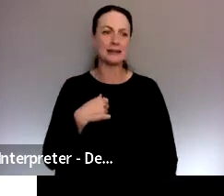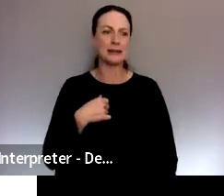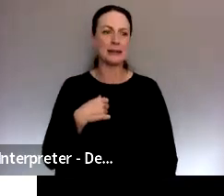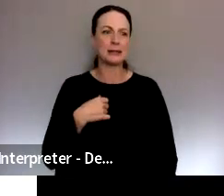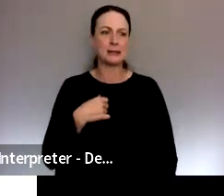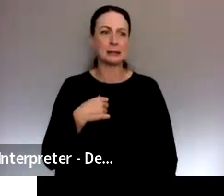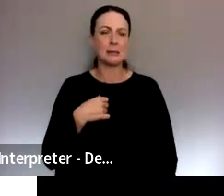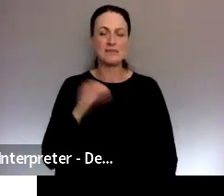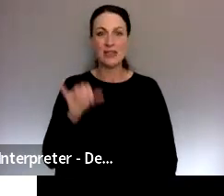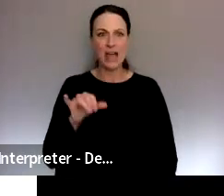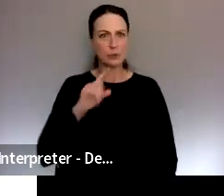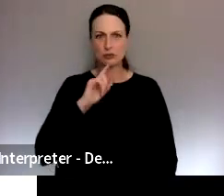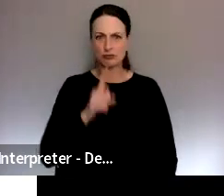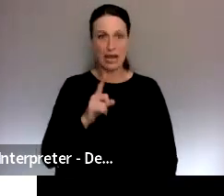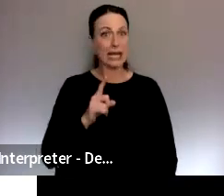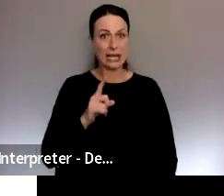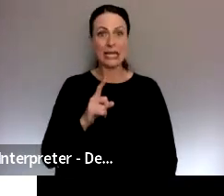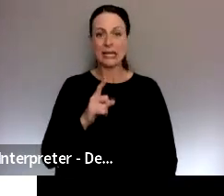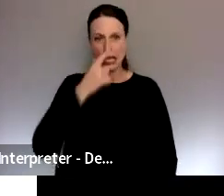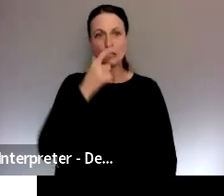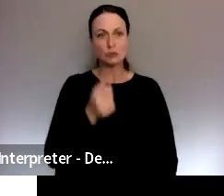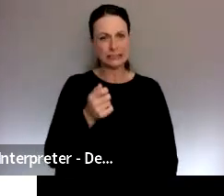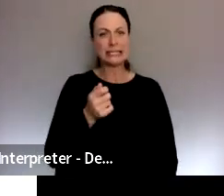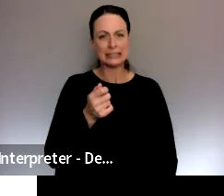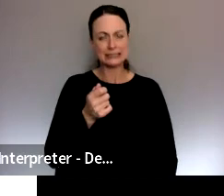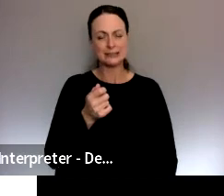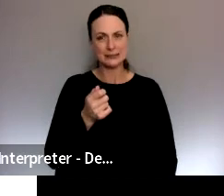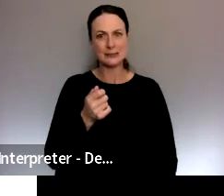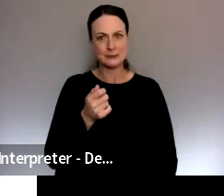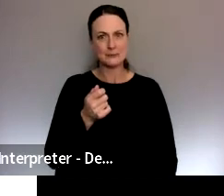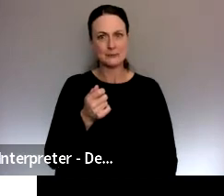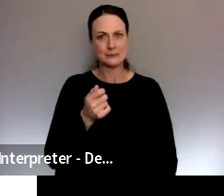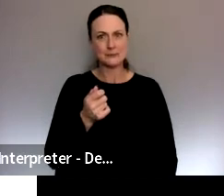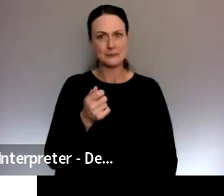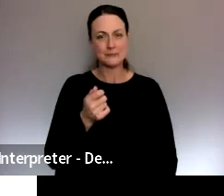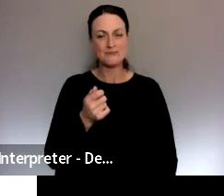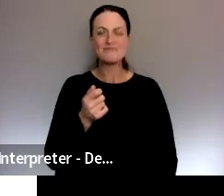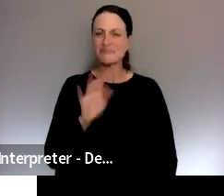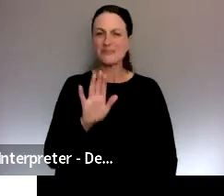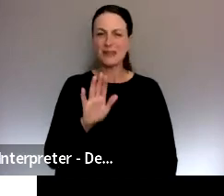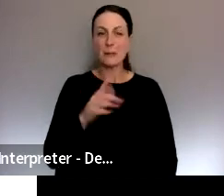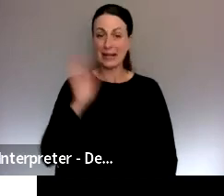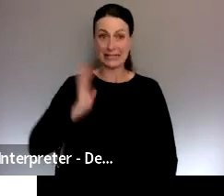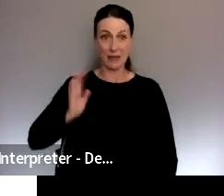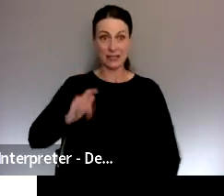But it was really interesting because at the time